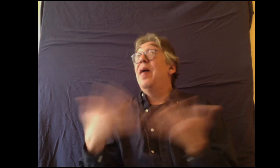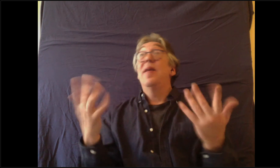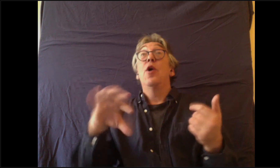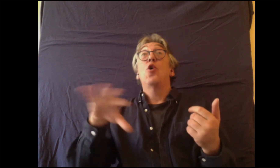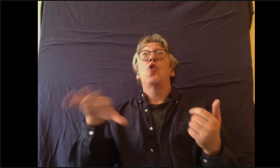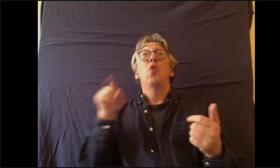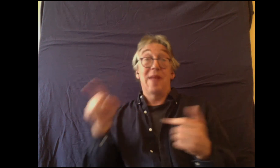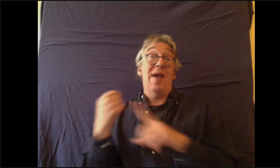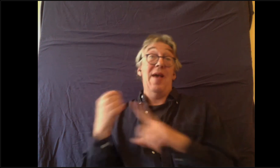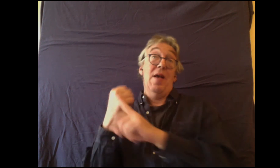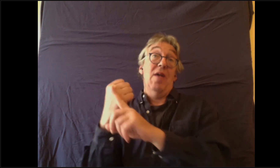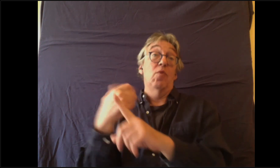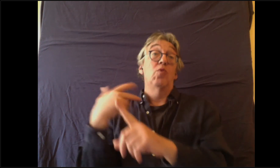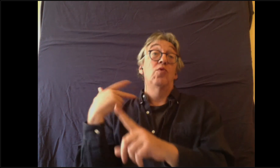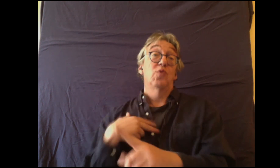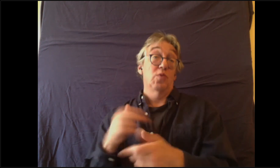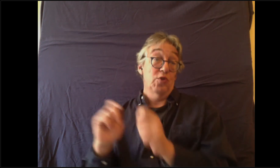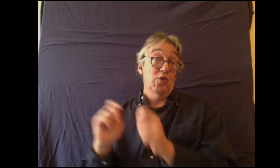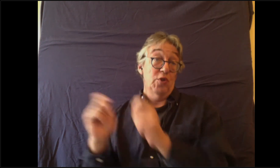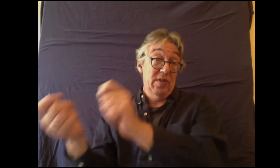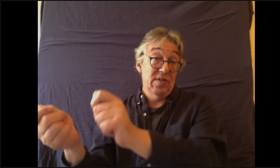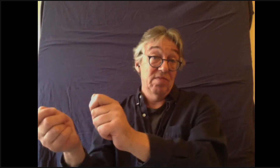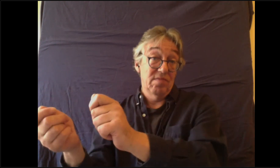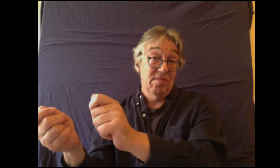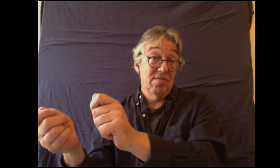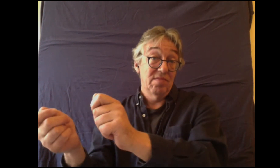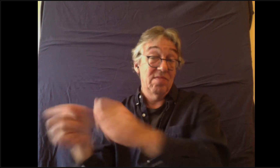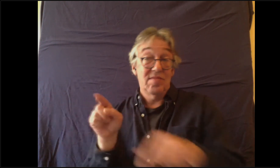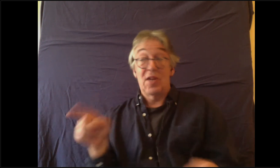They have the potential of strengthening civil society